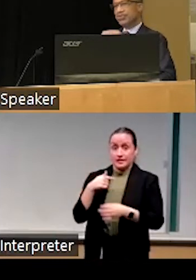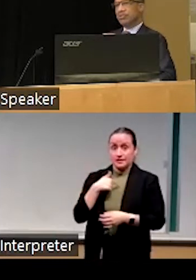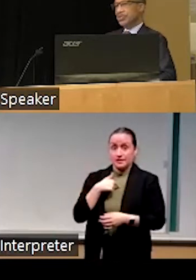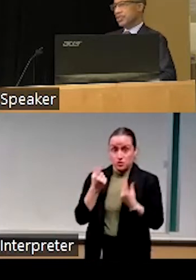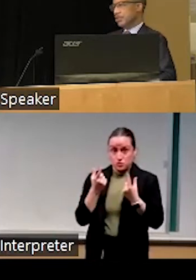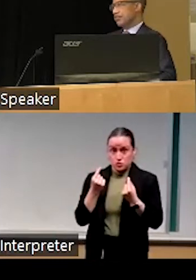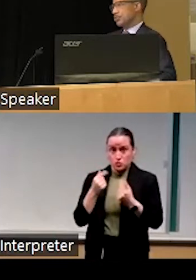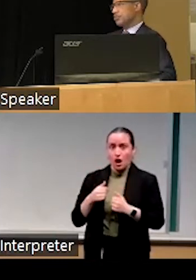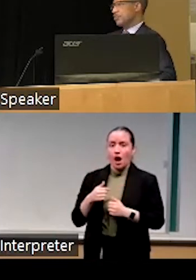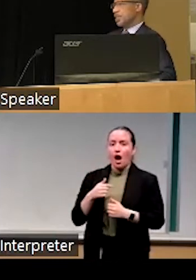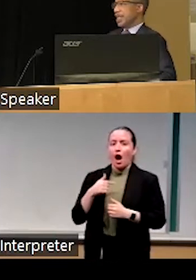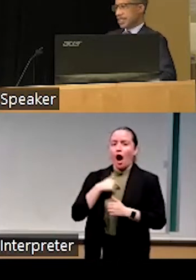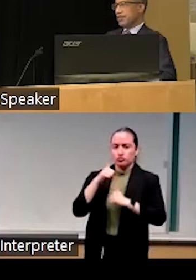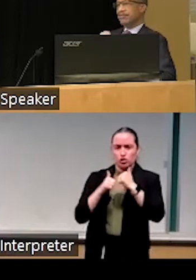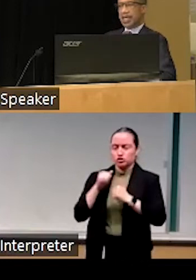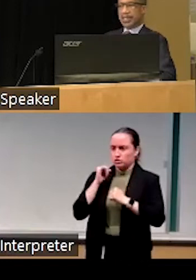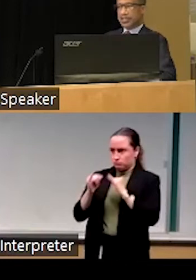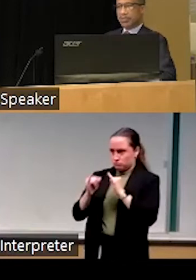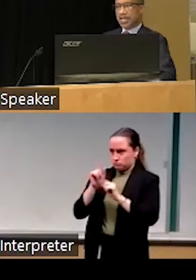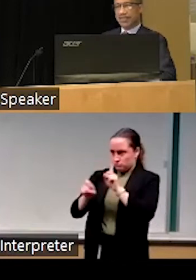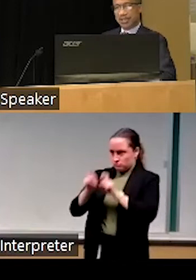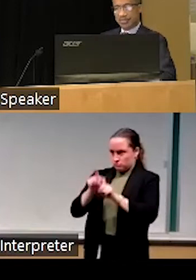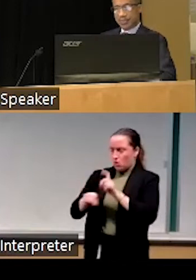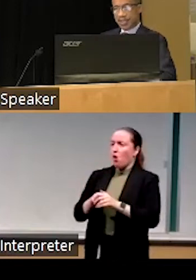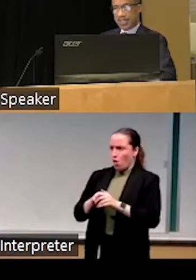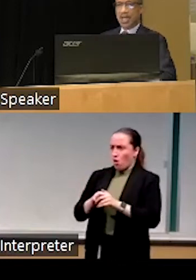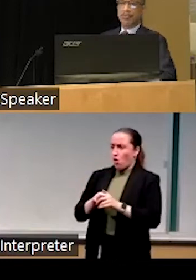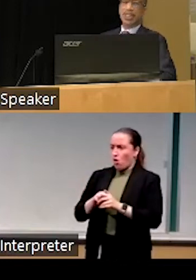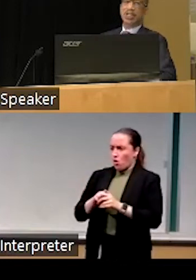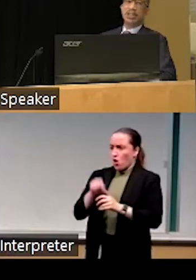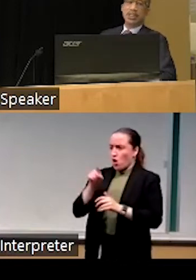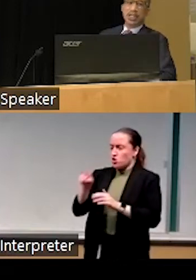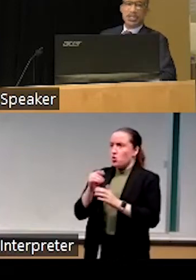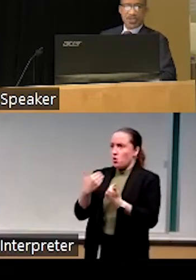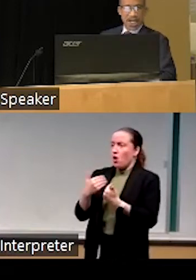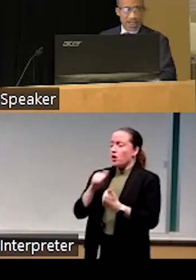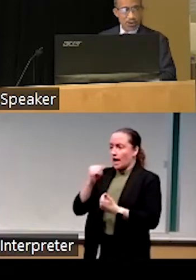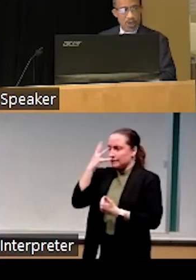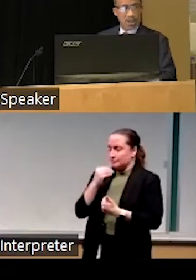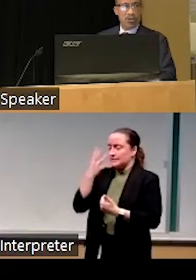my structured interview and identified that she was having insomnia and she was not eating well